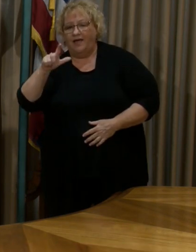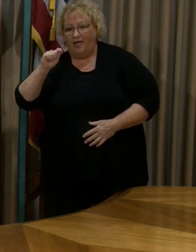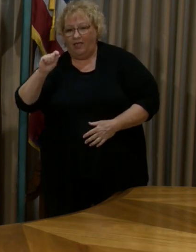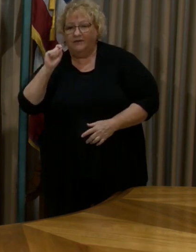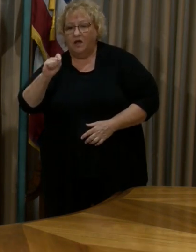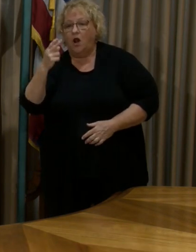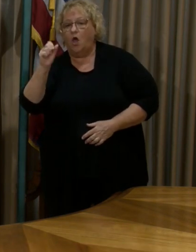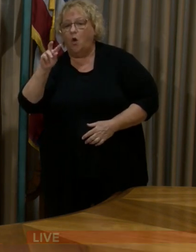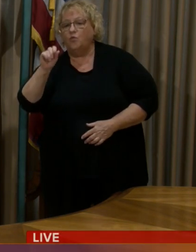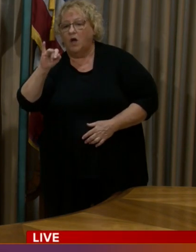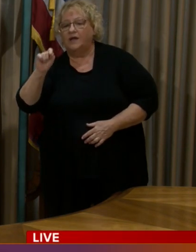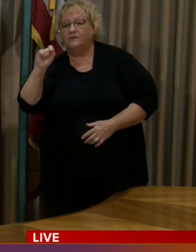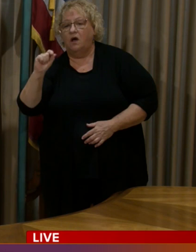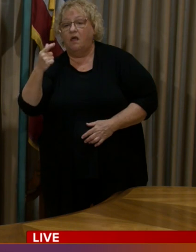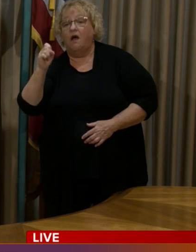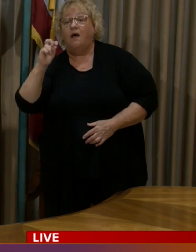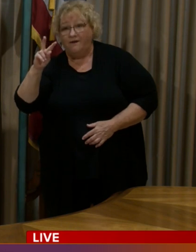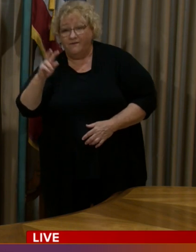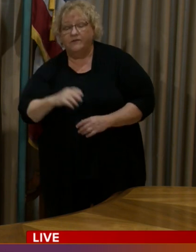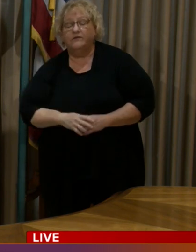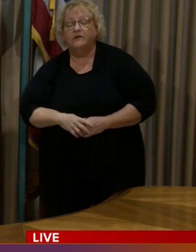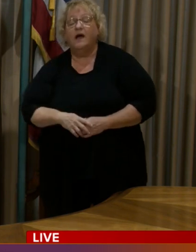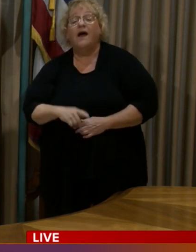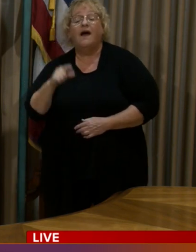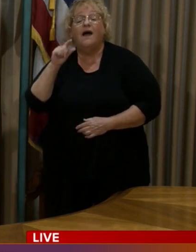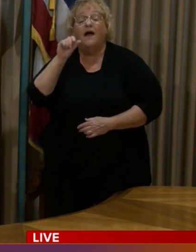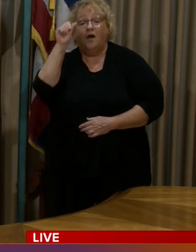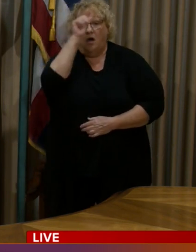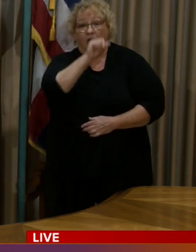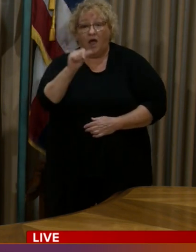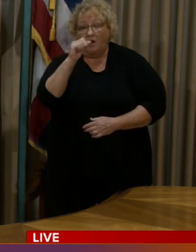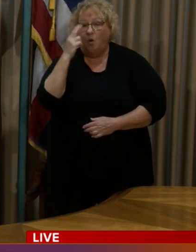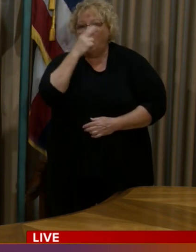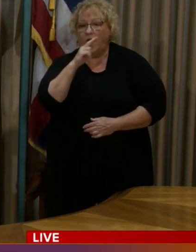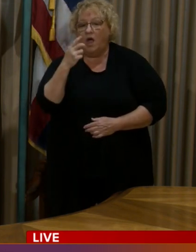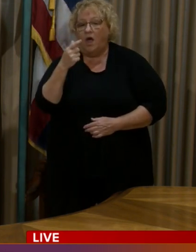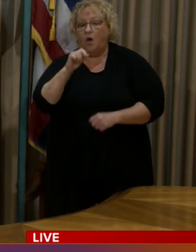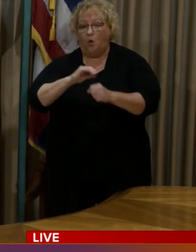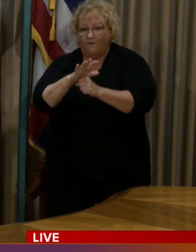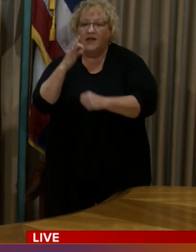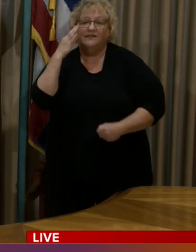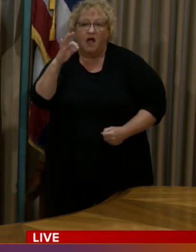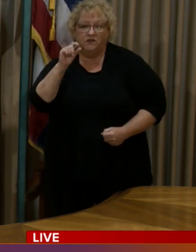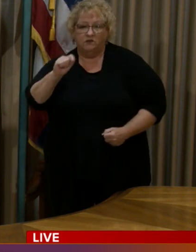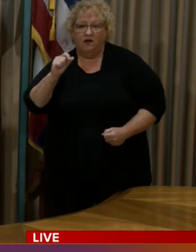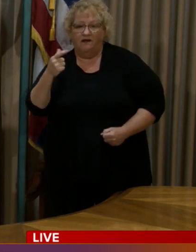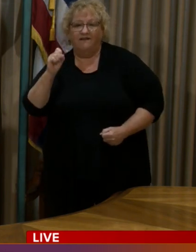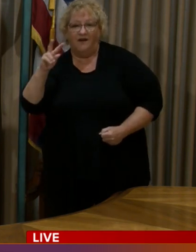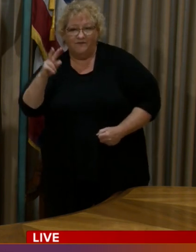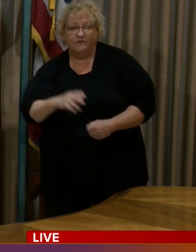REFINEMENT AS WE APPROACH THE GRADUAL REOPENING OF IN-PERSON LEARNING IN OCTOBER. THE GUIDANCE WILL BE POSTED FOR THE PUBLIC ON OUR WEBSITE AS OF NOON TODAY AT WWW.HEALTHCARE.GOV, HAWAII.GOV